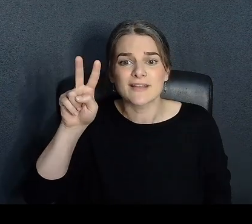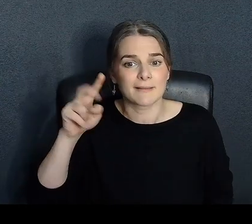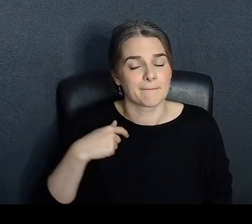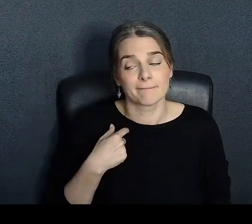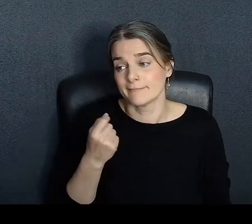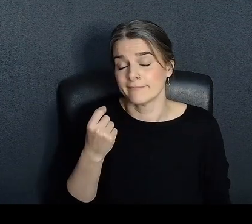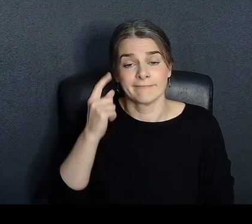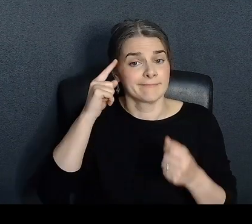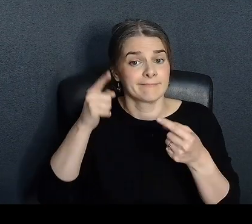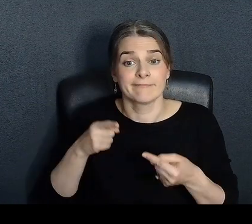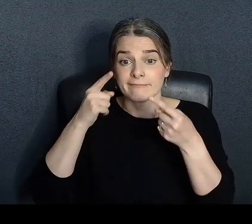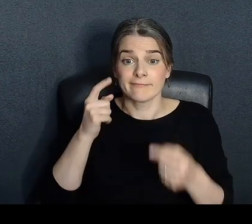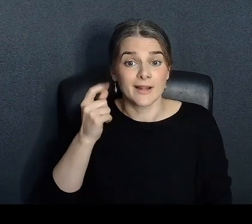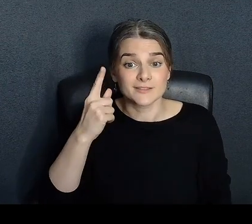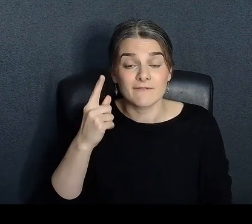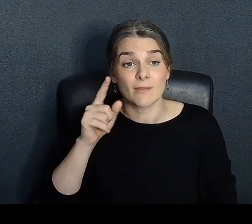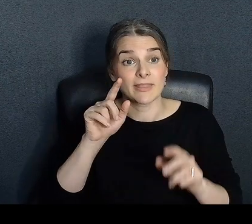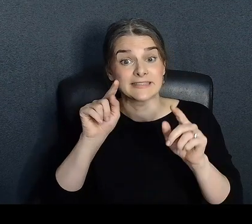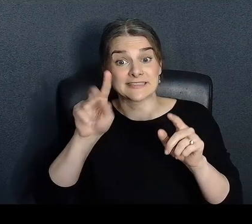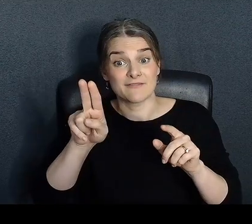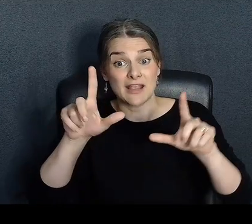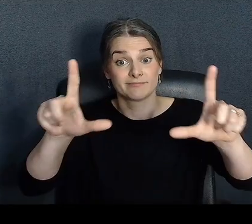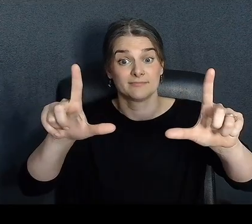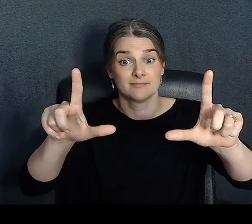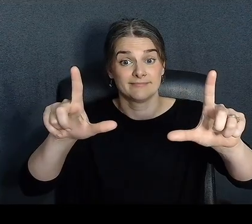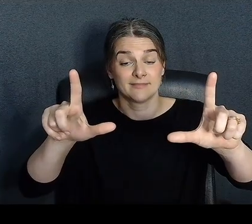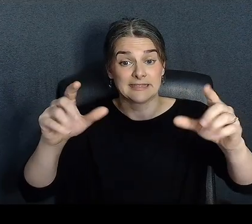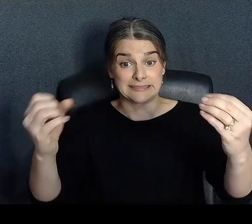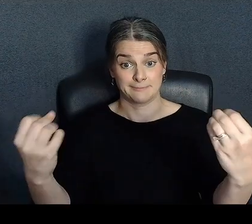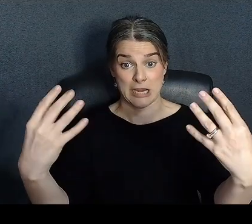The distance from the television sound speaker to my ear